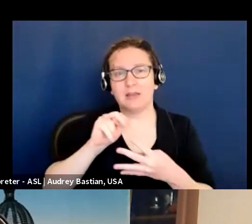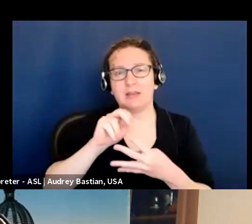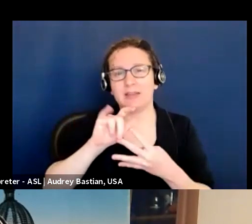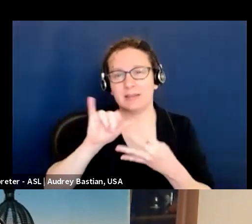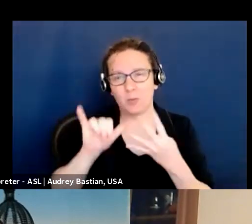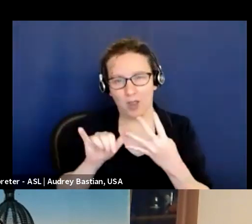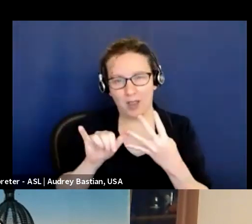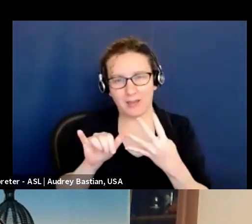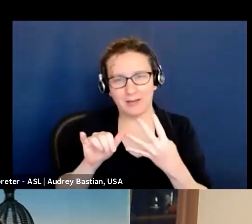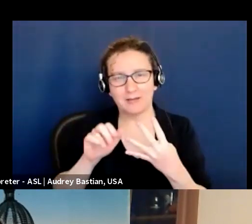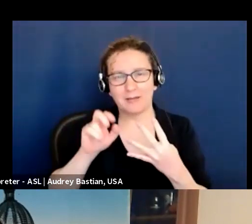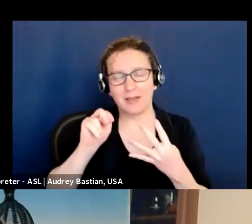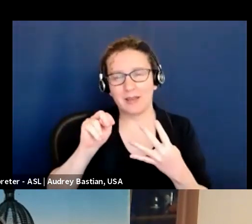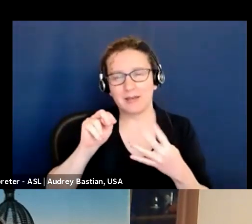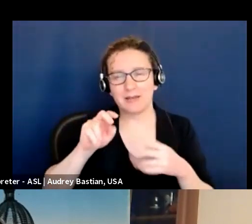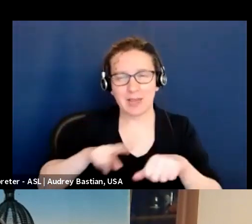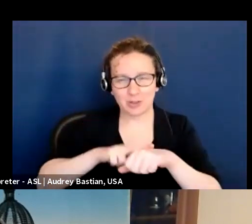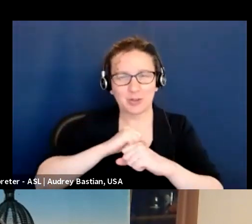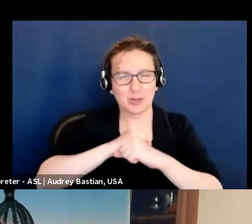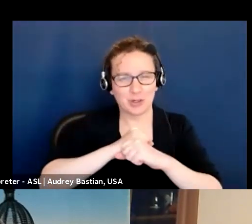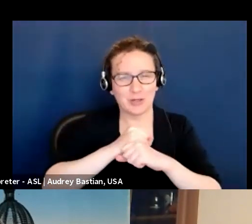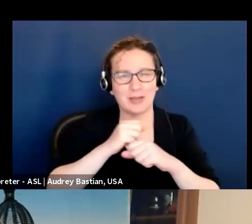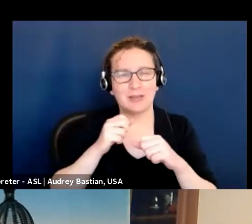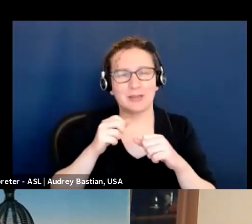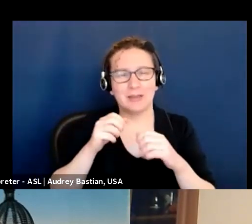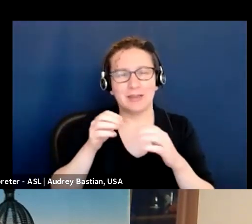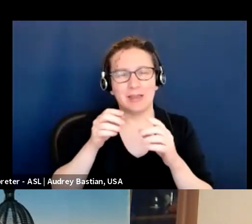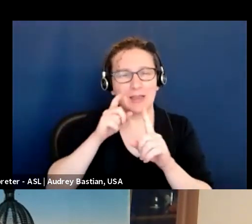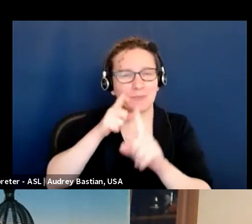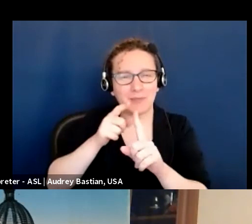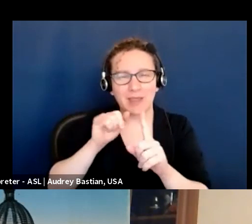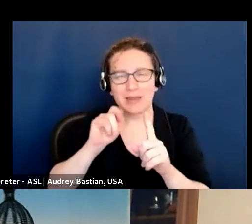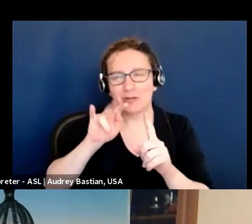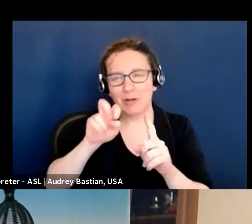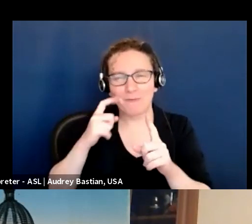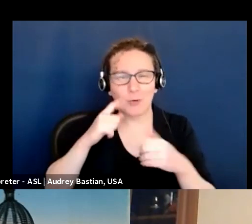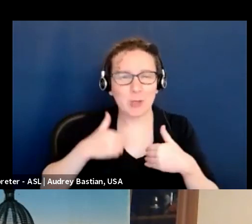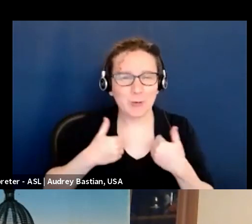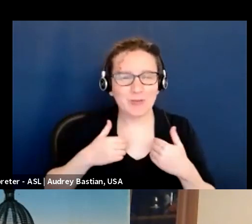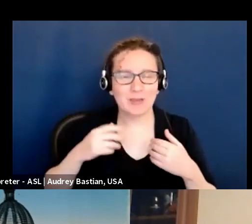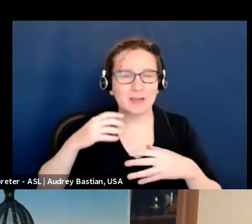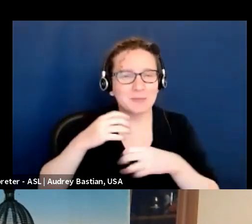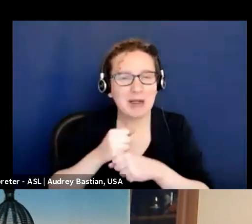So I always think of chocolate. Wow, that's really great, though. That's a